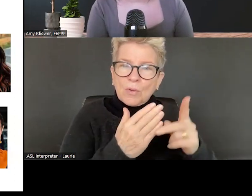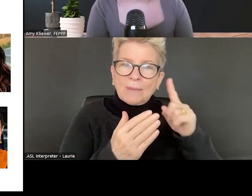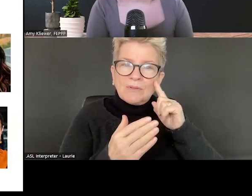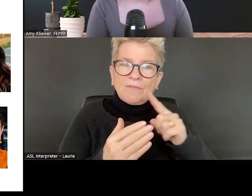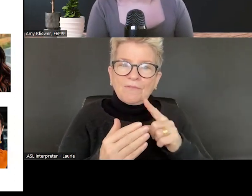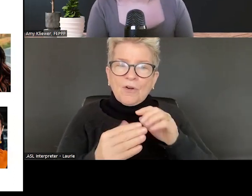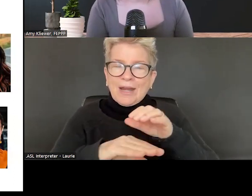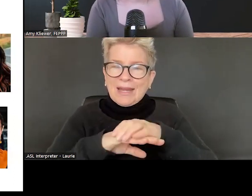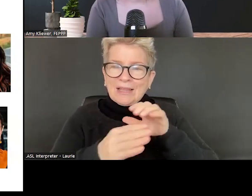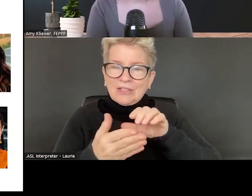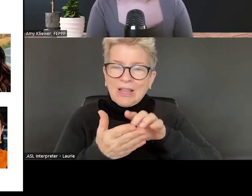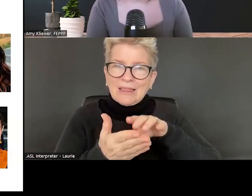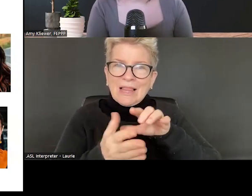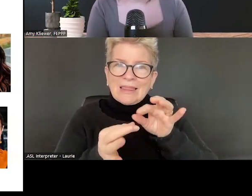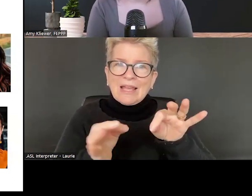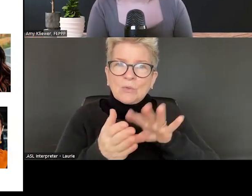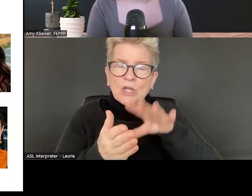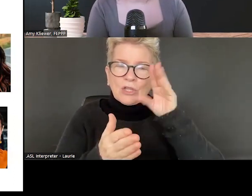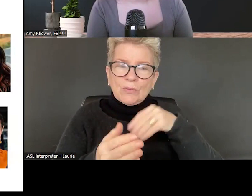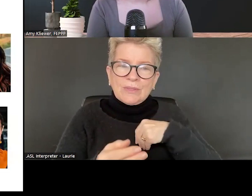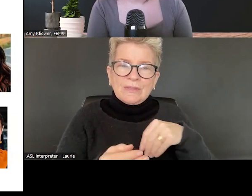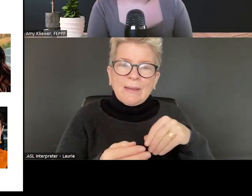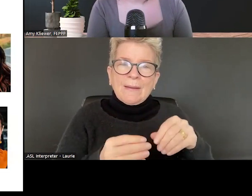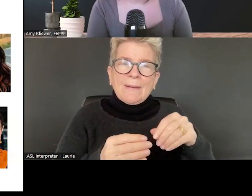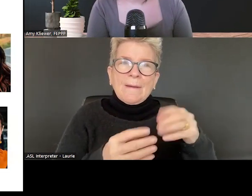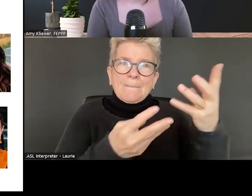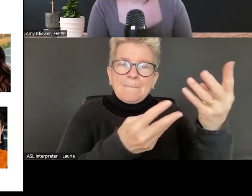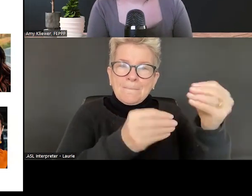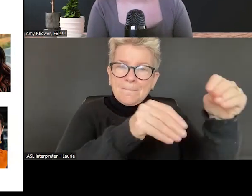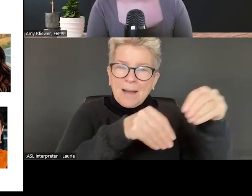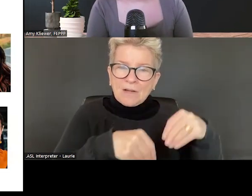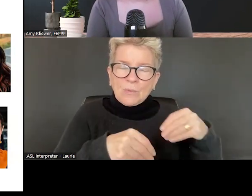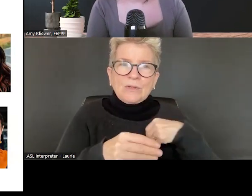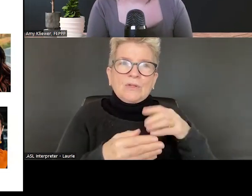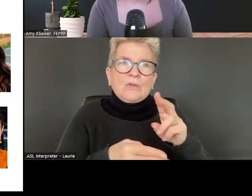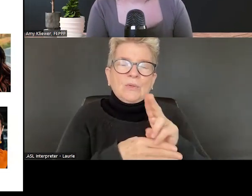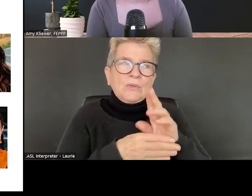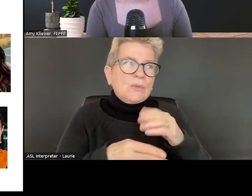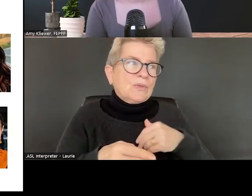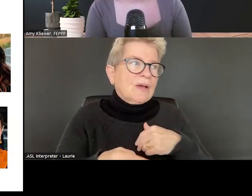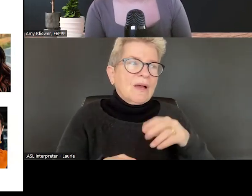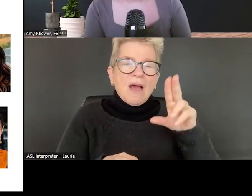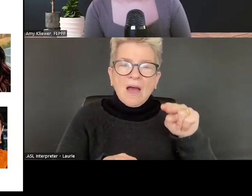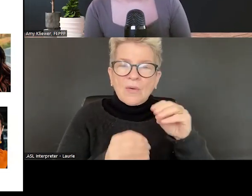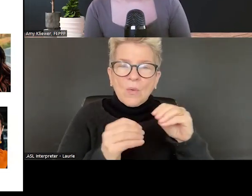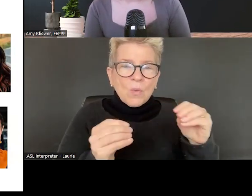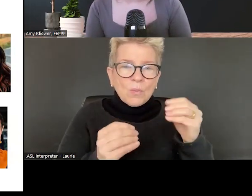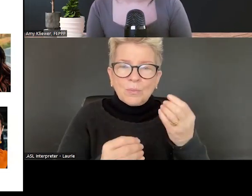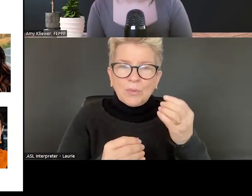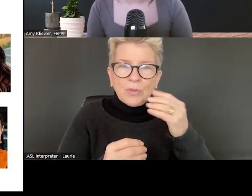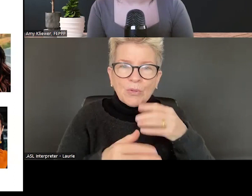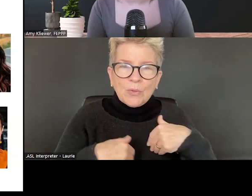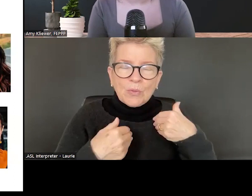migrant students, foster students, justice involved youth, unhomed youth, alternative youth,